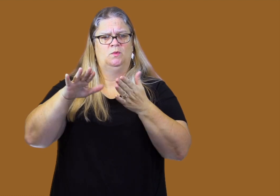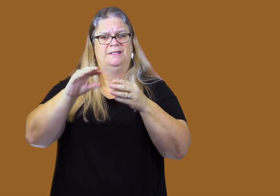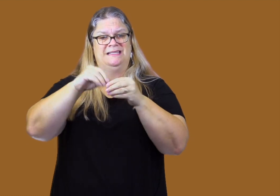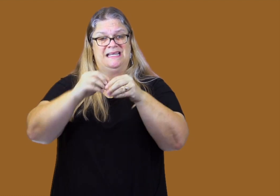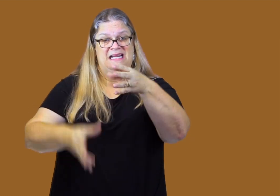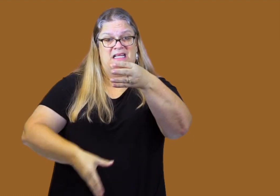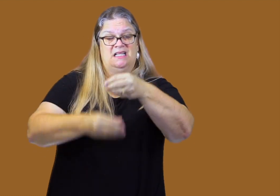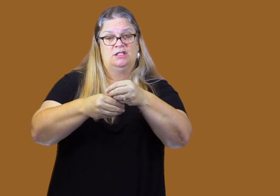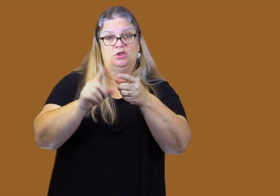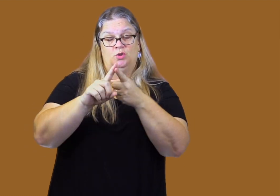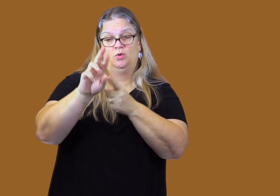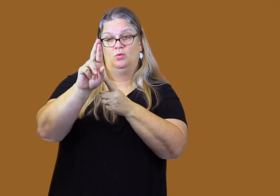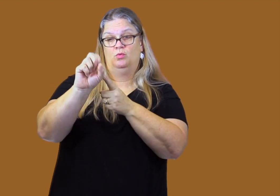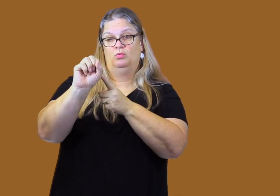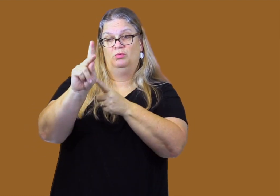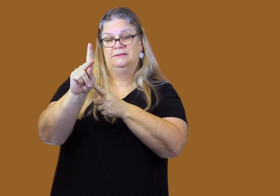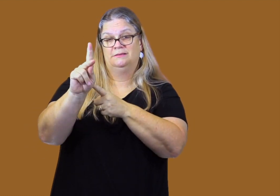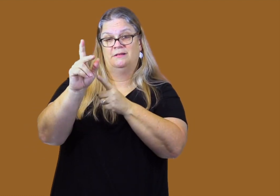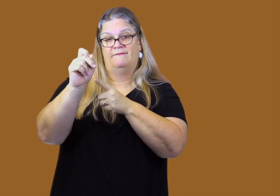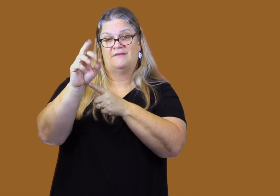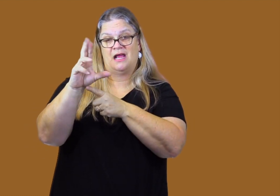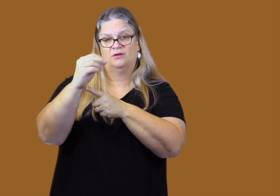that a student has in addition to risk factors,